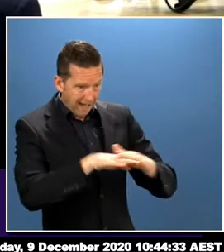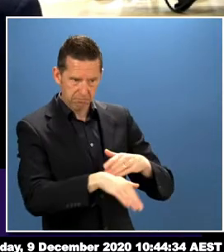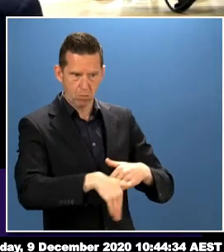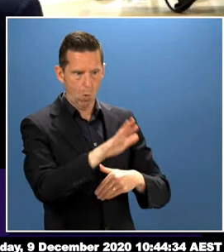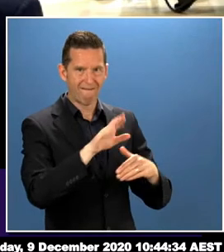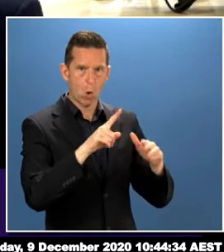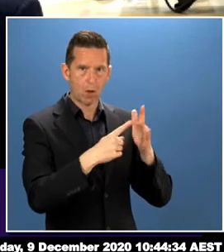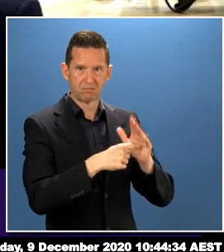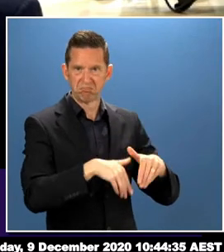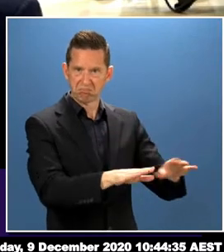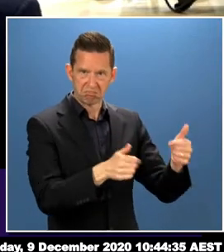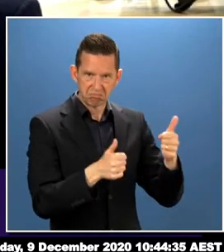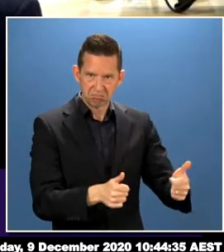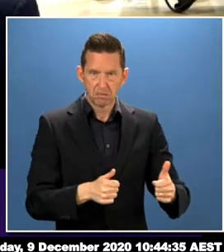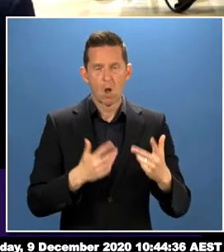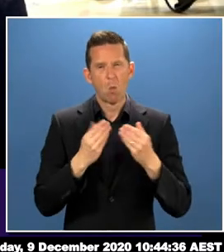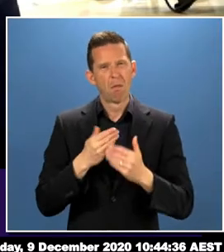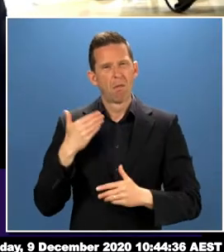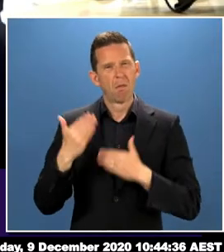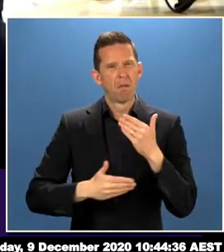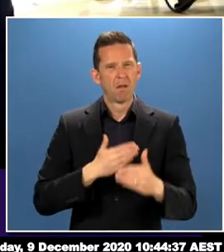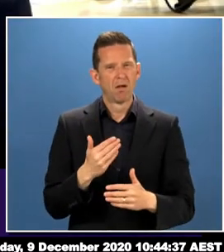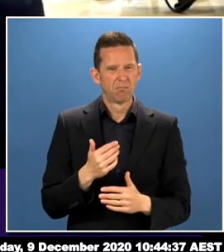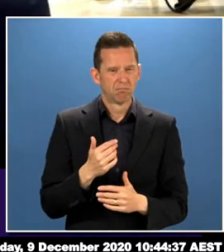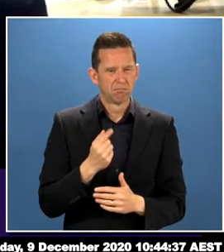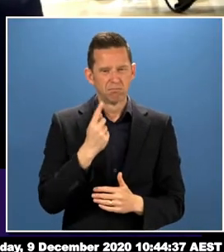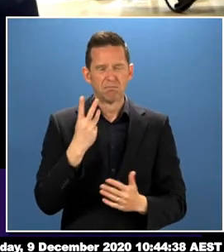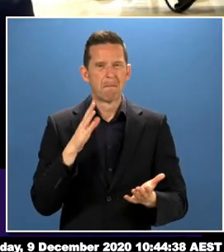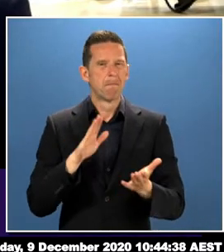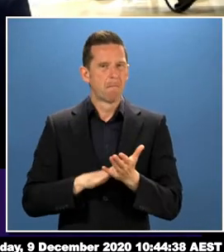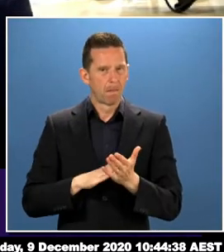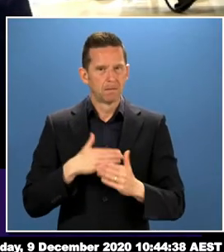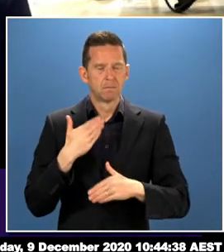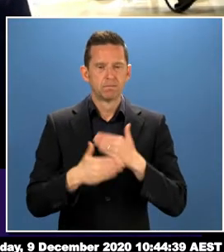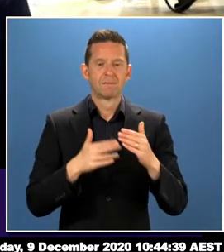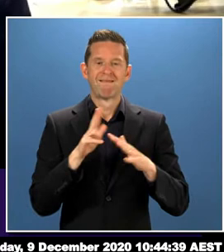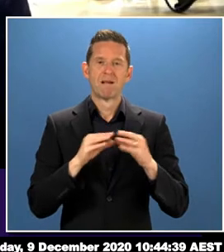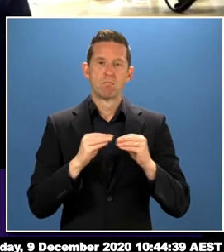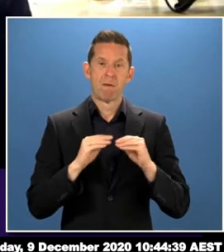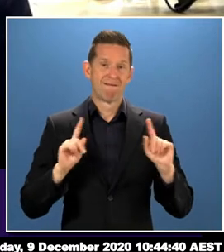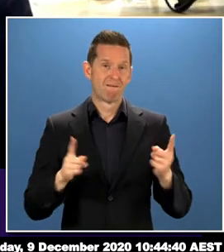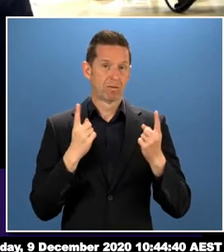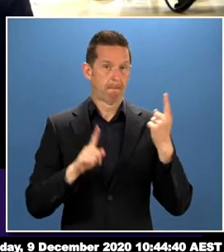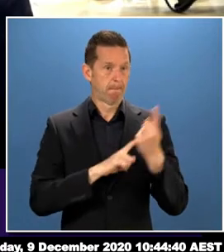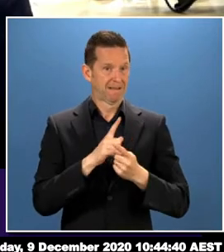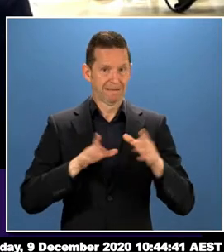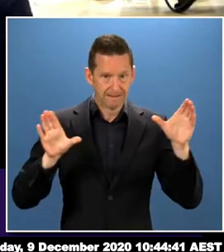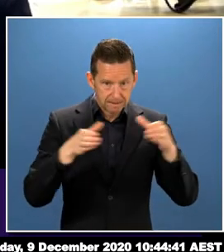And so took a couple of months and then in February we had our first meeting and then since then it has grown.